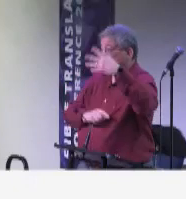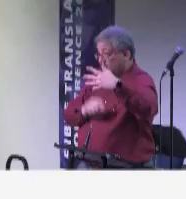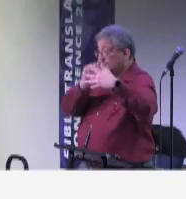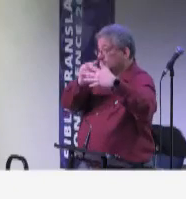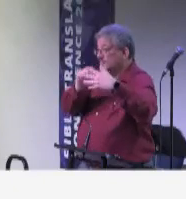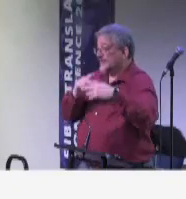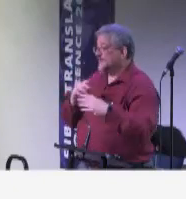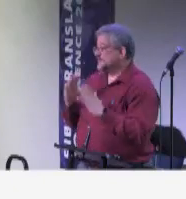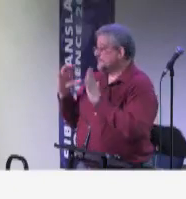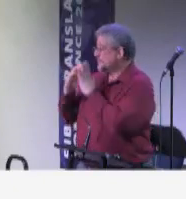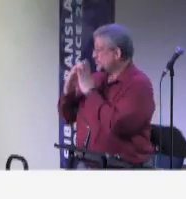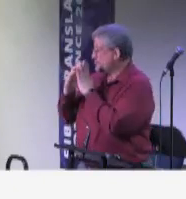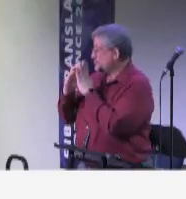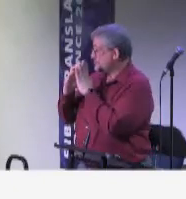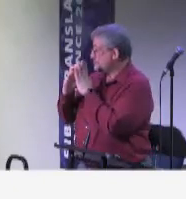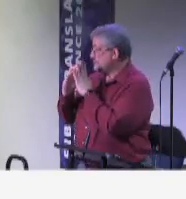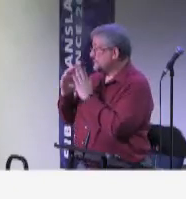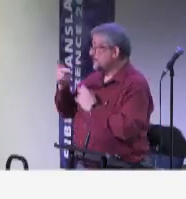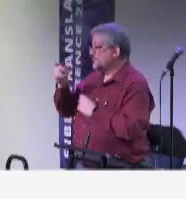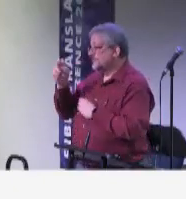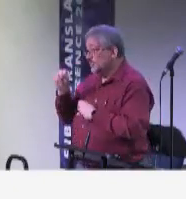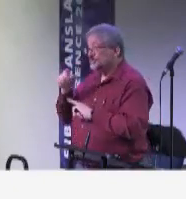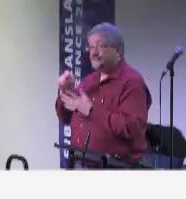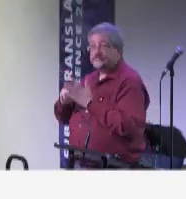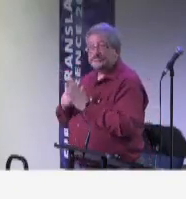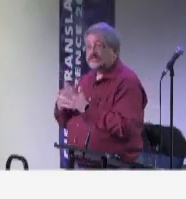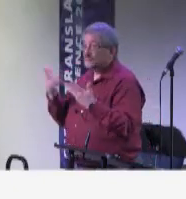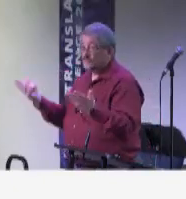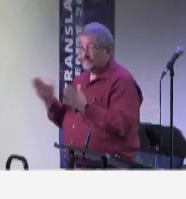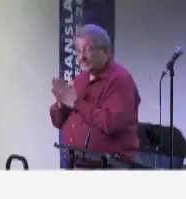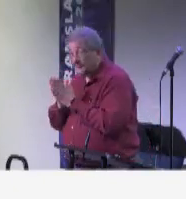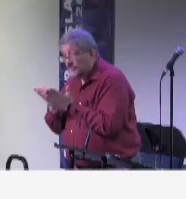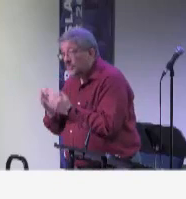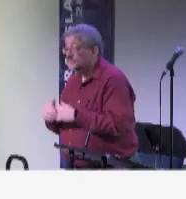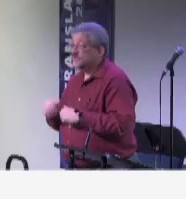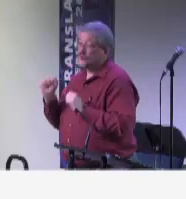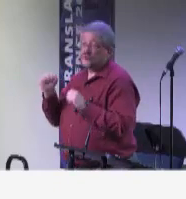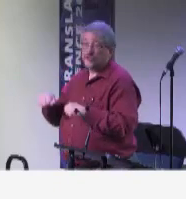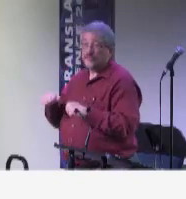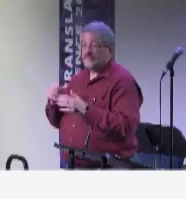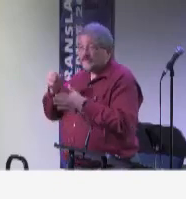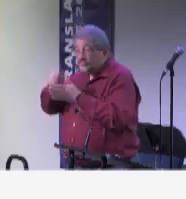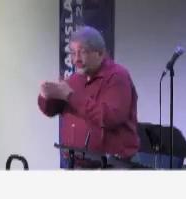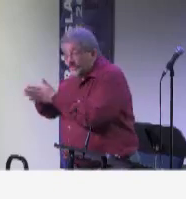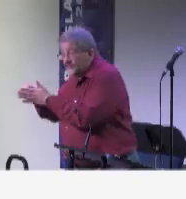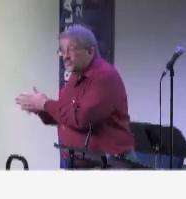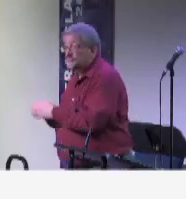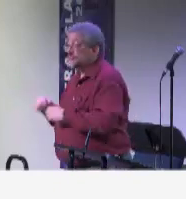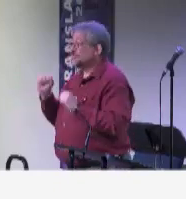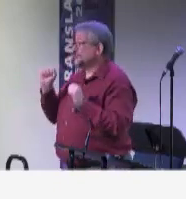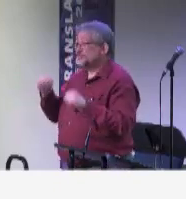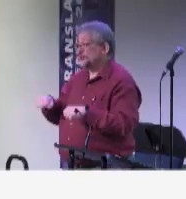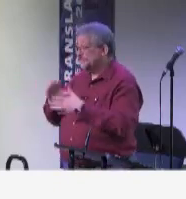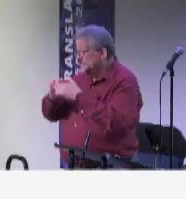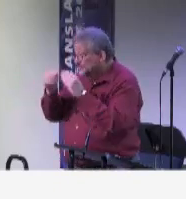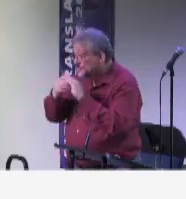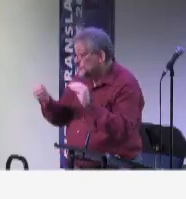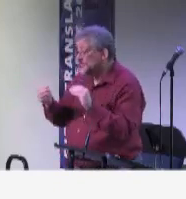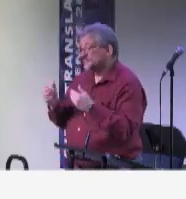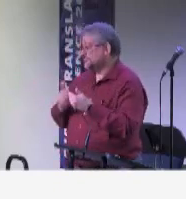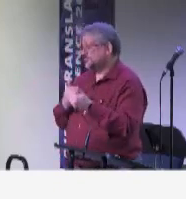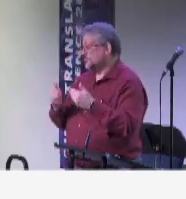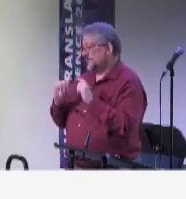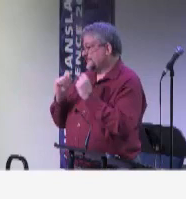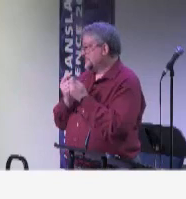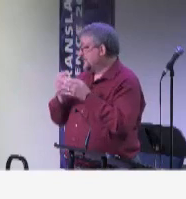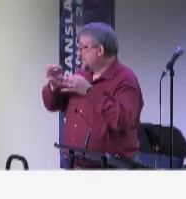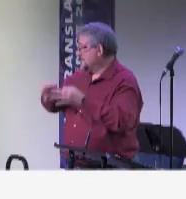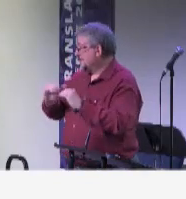Then off to one side, you will see where the portion. Indicated that could include a chapter, it could be a story.